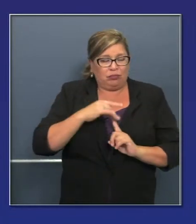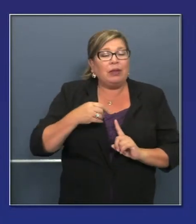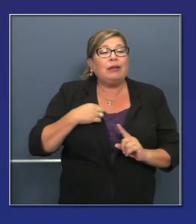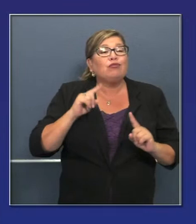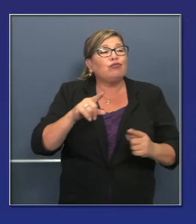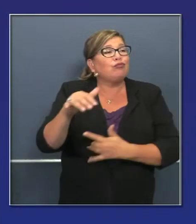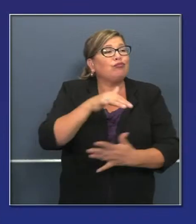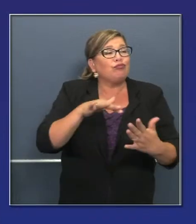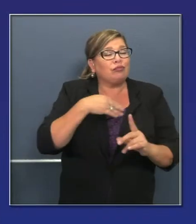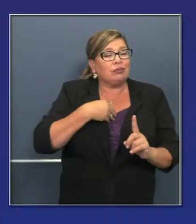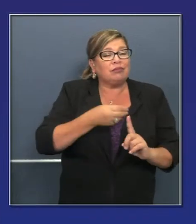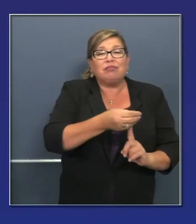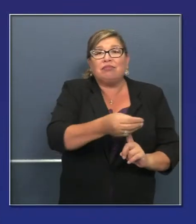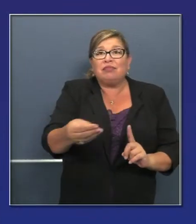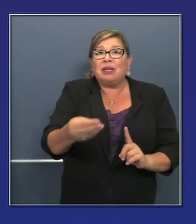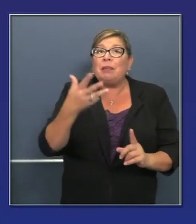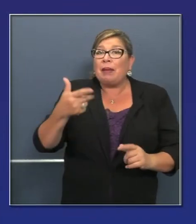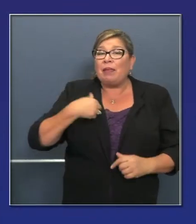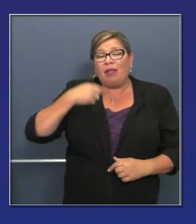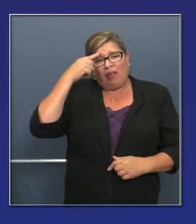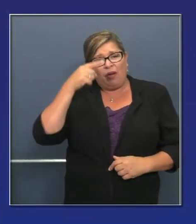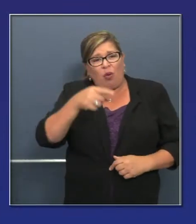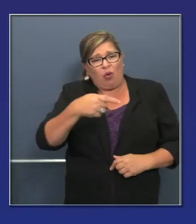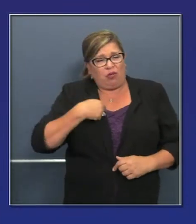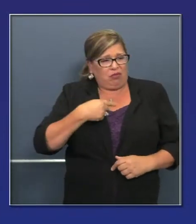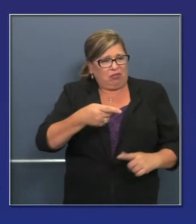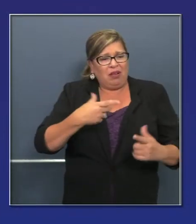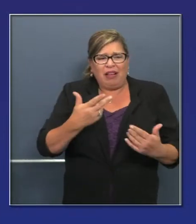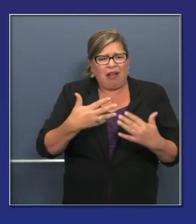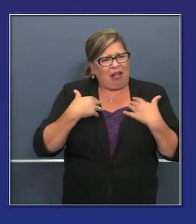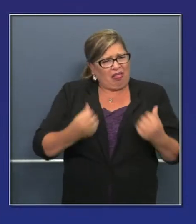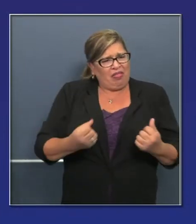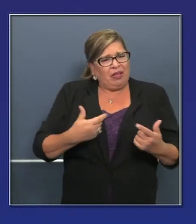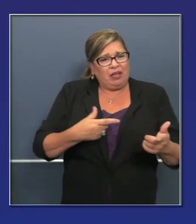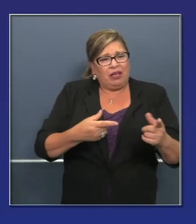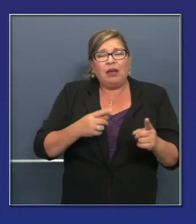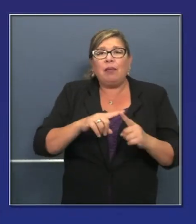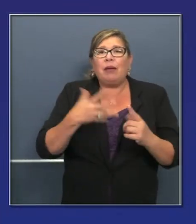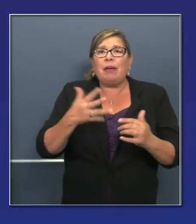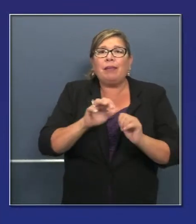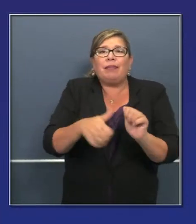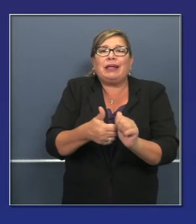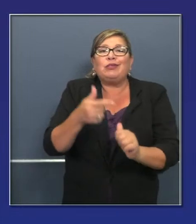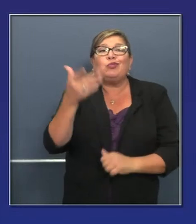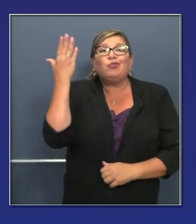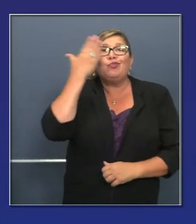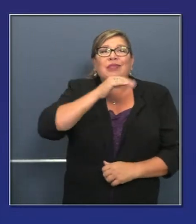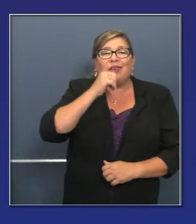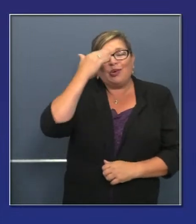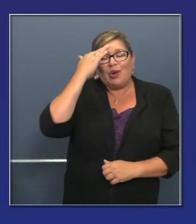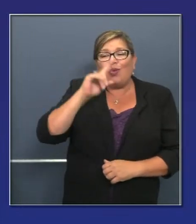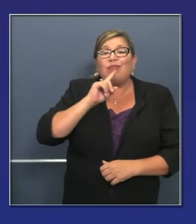would seem healthy that may have an underlying condition that may react to this disease much